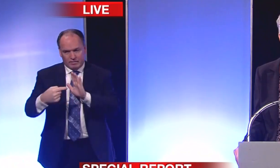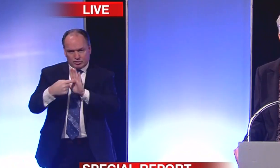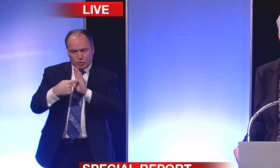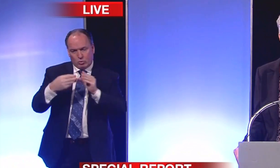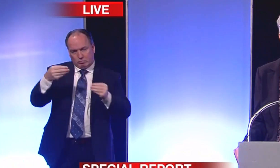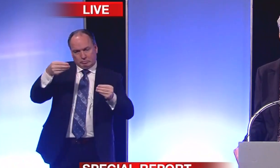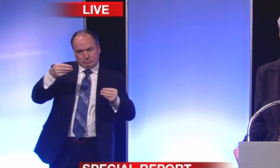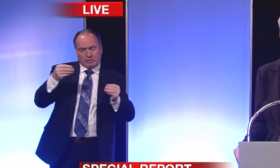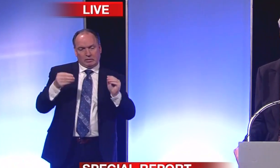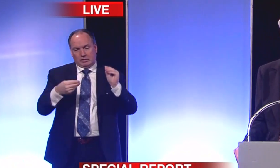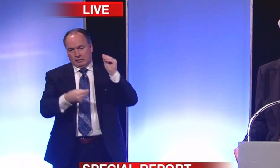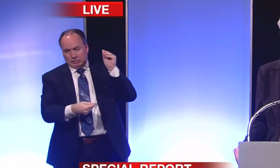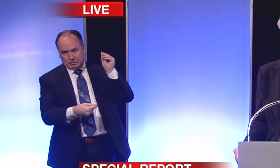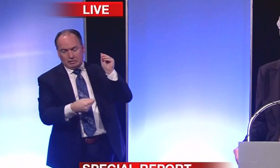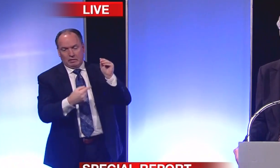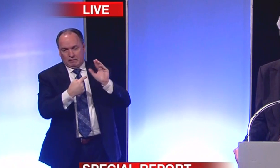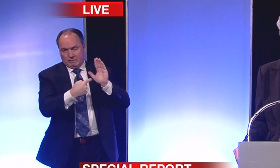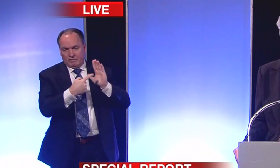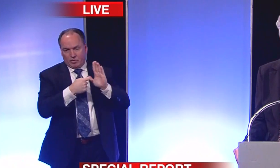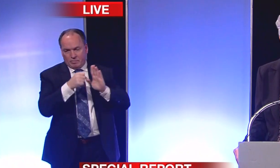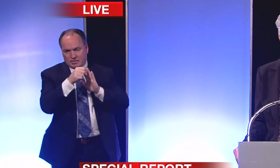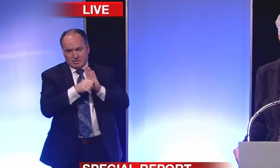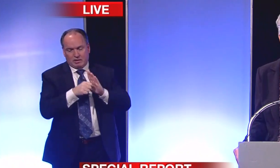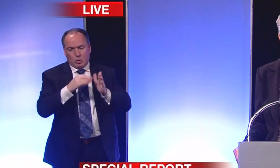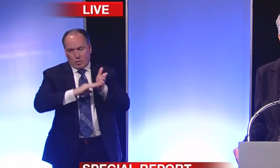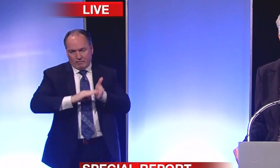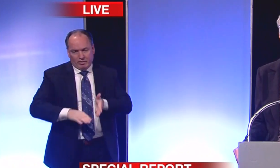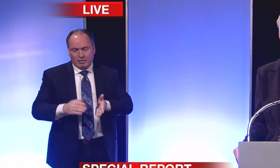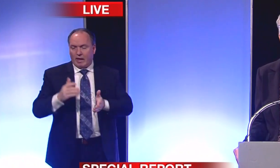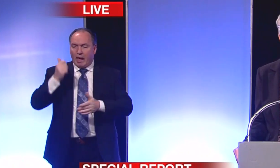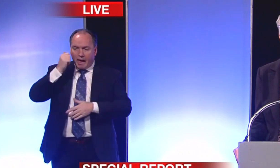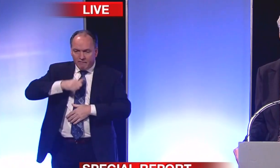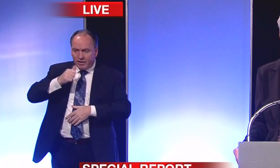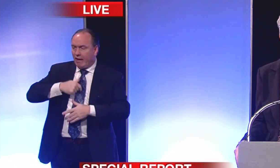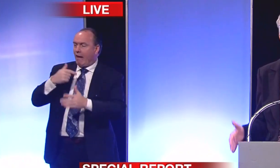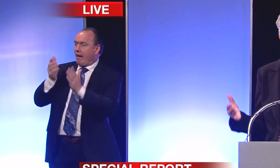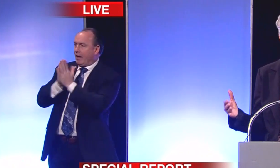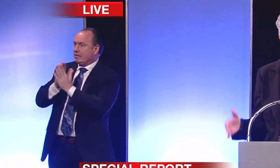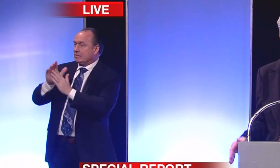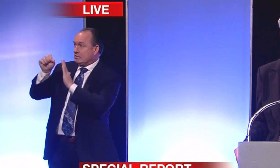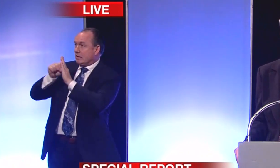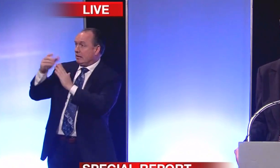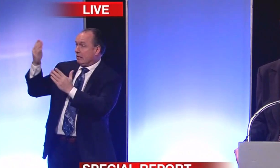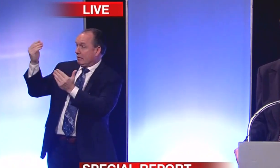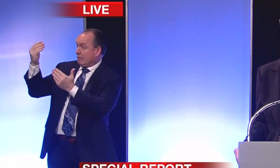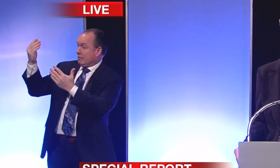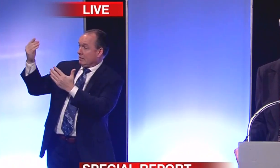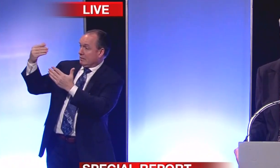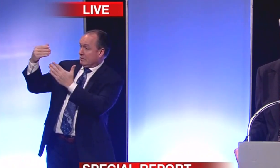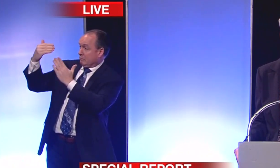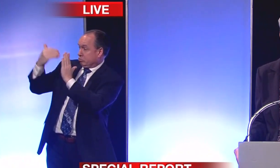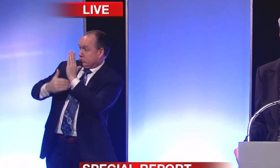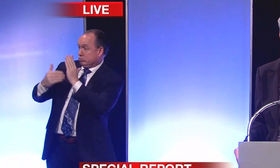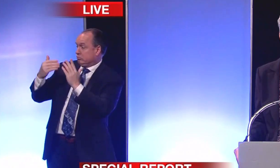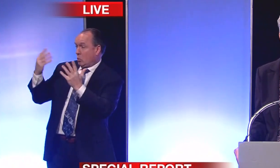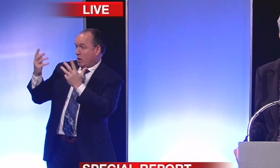BUSINESS HAS A WAIVER AS IF THEY TOLD US.